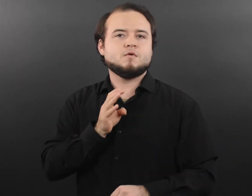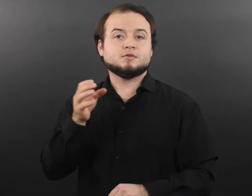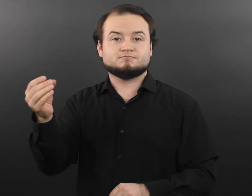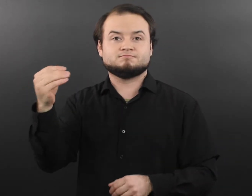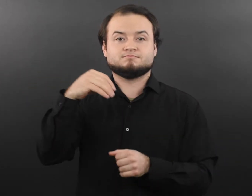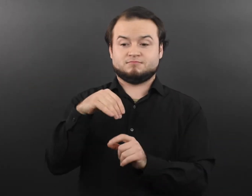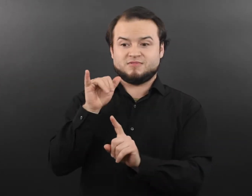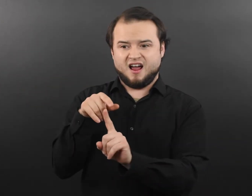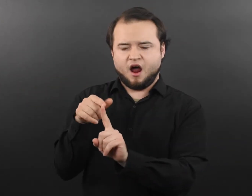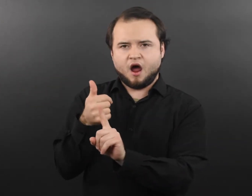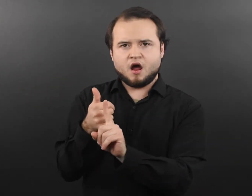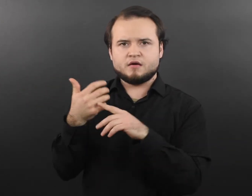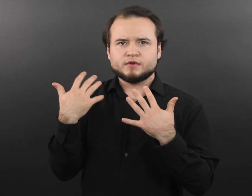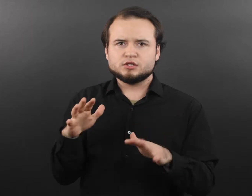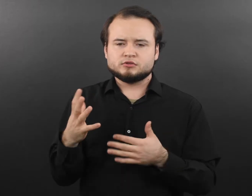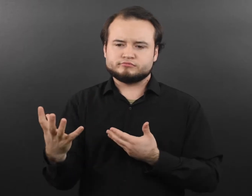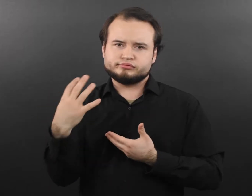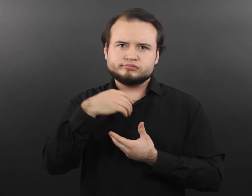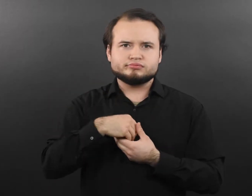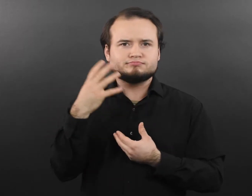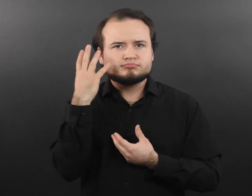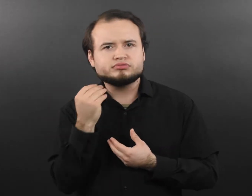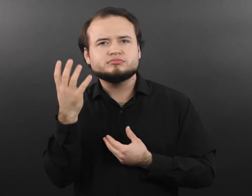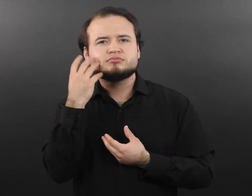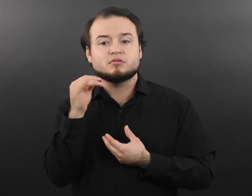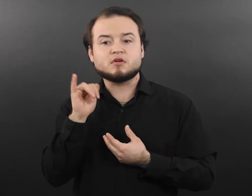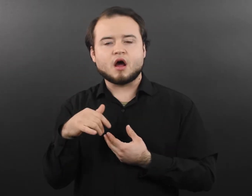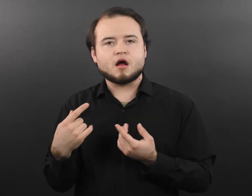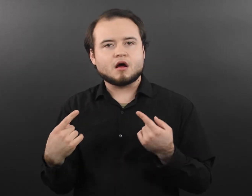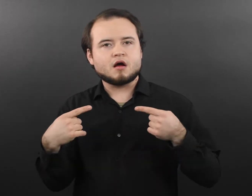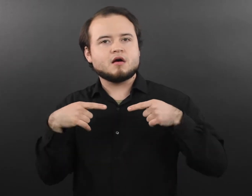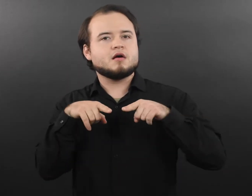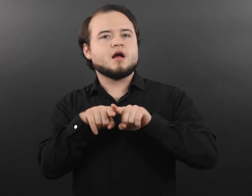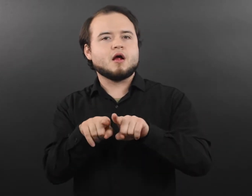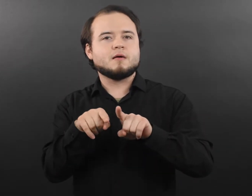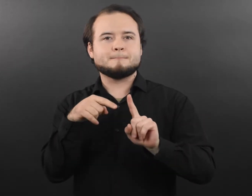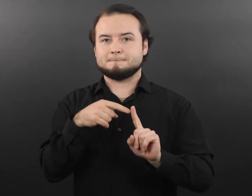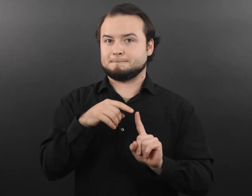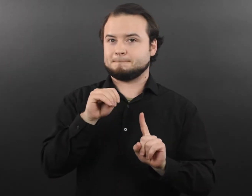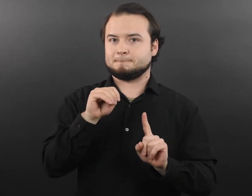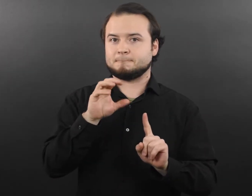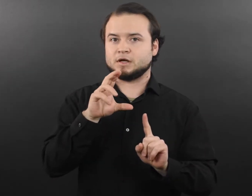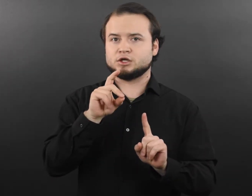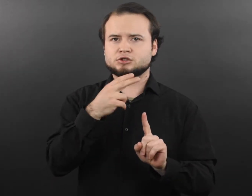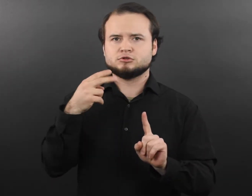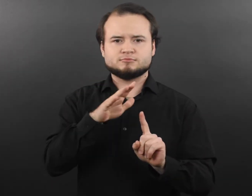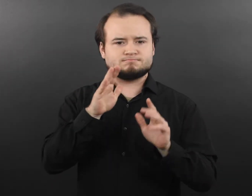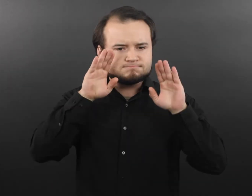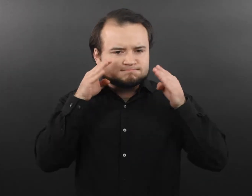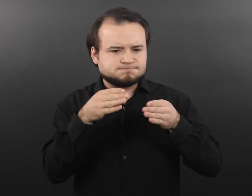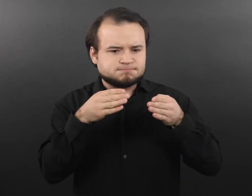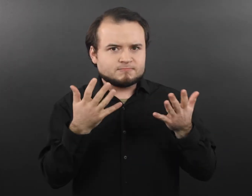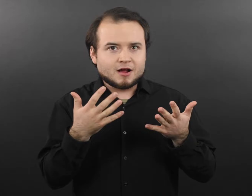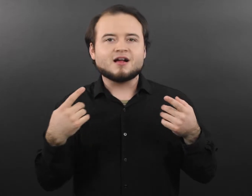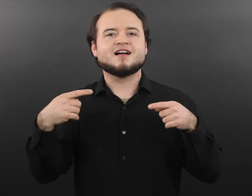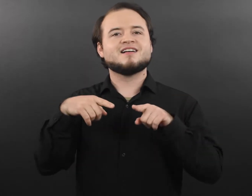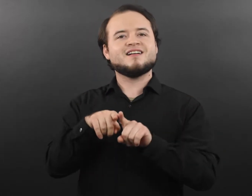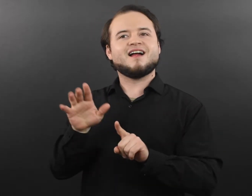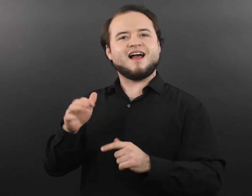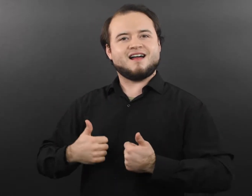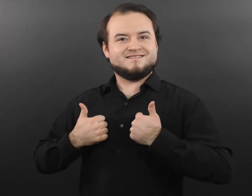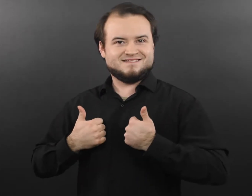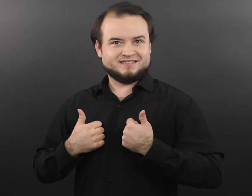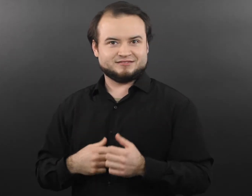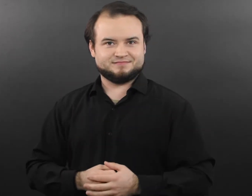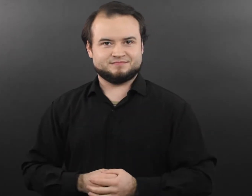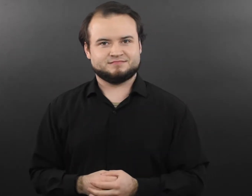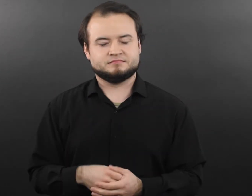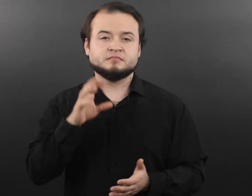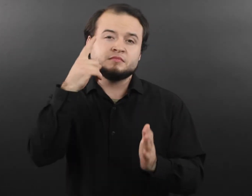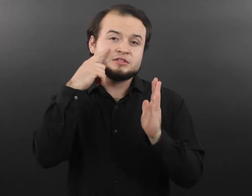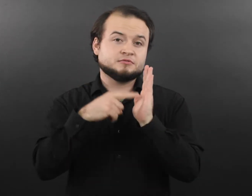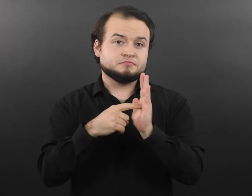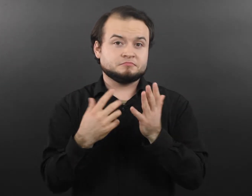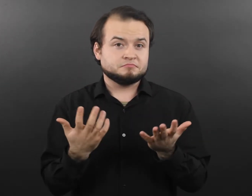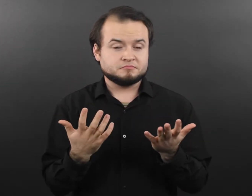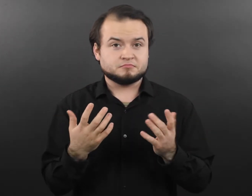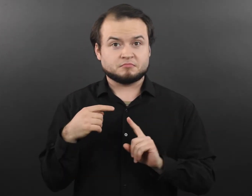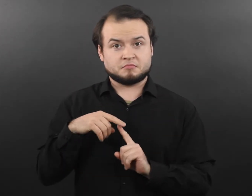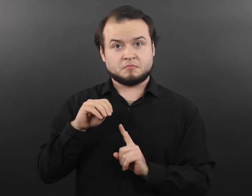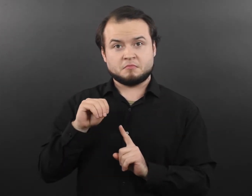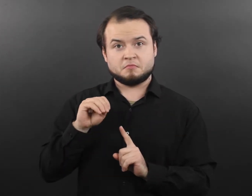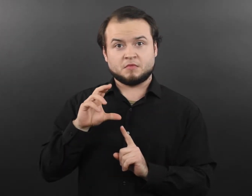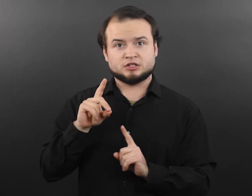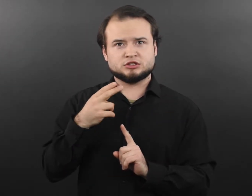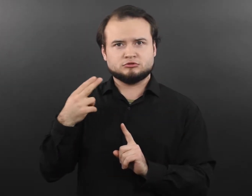members with lived experiences that align with the issues worked on by MNCDHH. For example, if